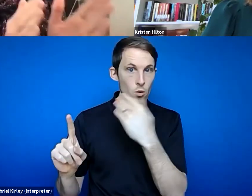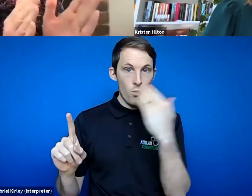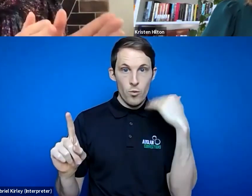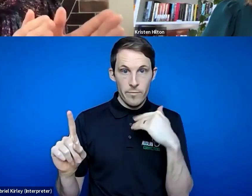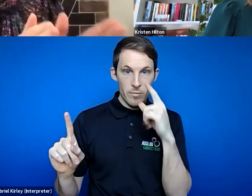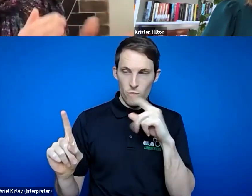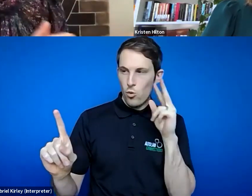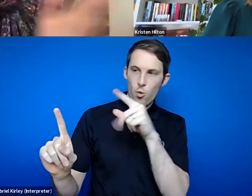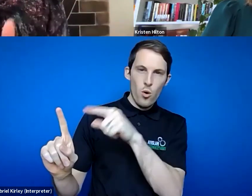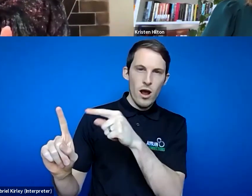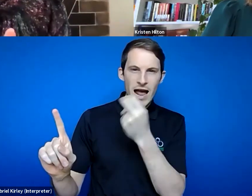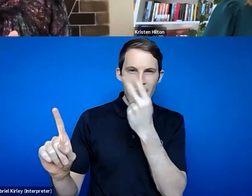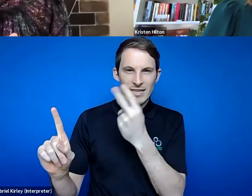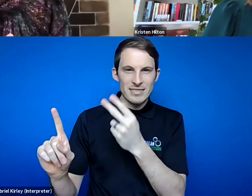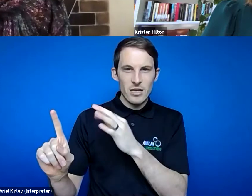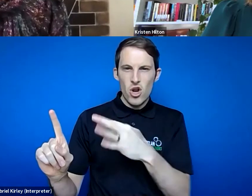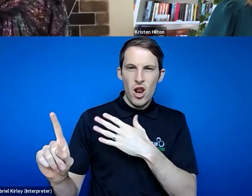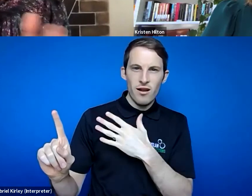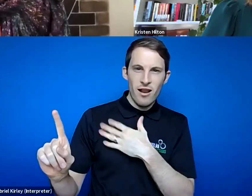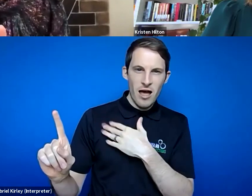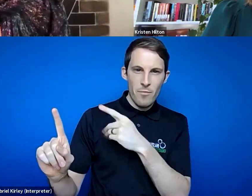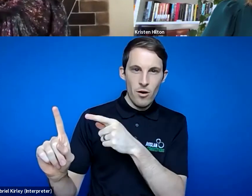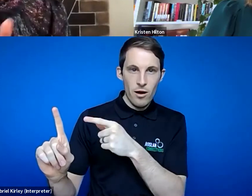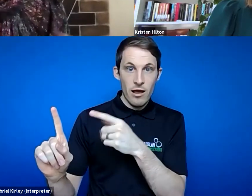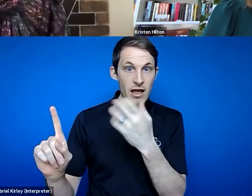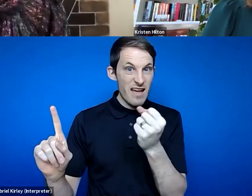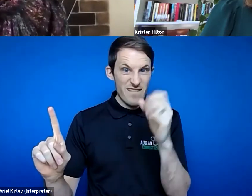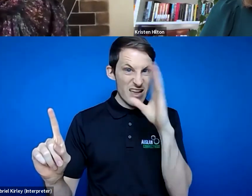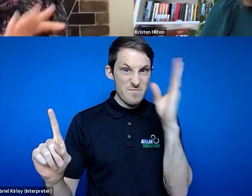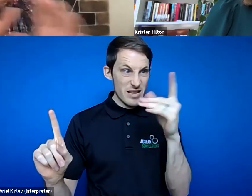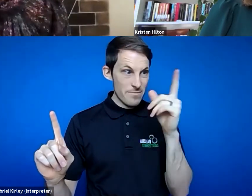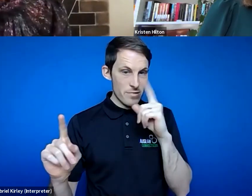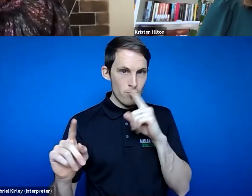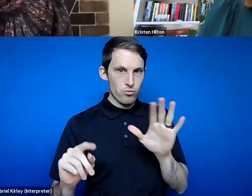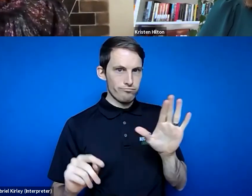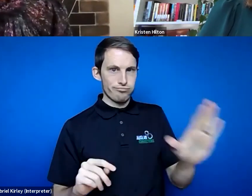or unlikeable, immediately people were reporting and saying, "Hang on, that is a sexist stereotype,